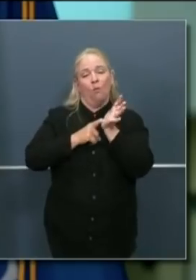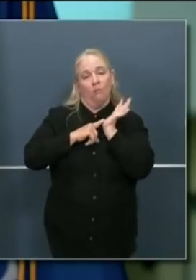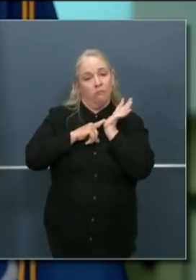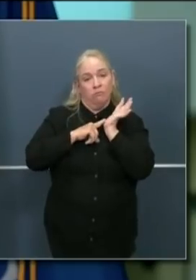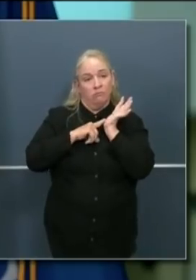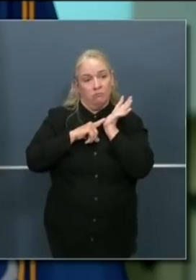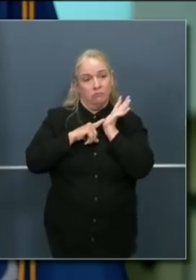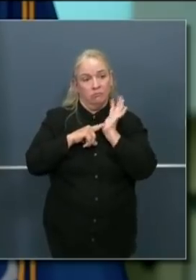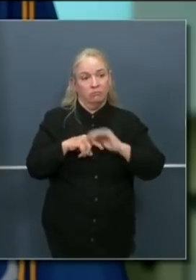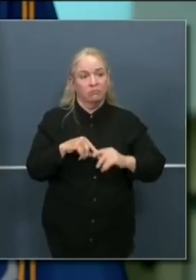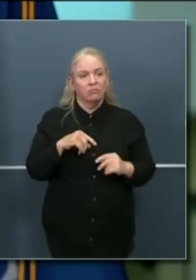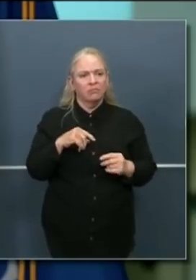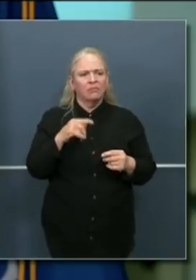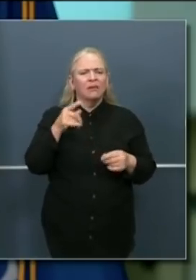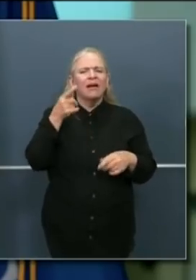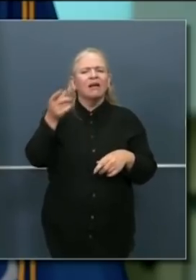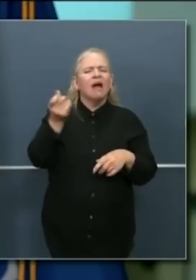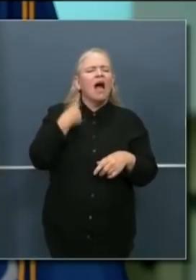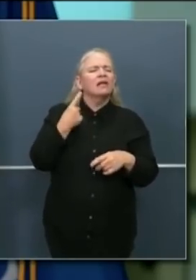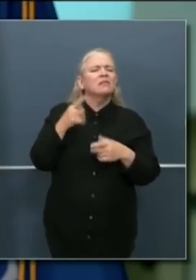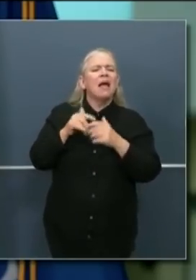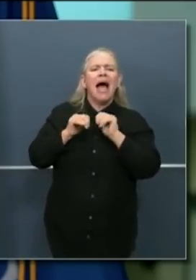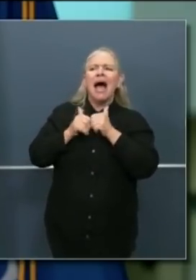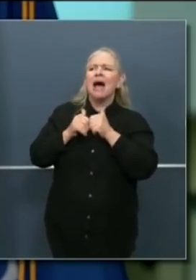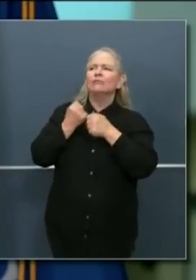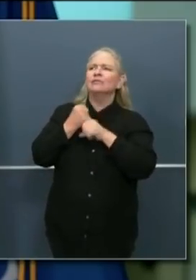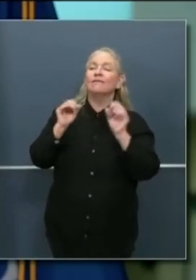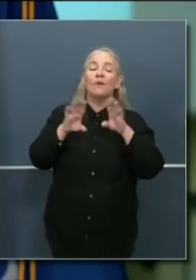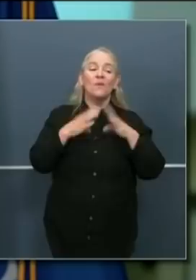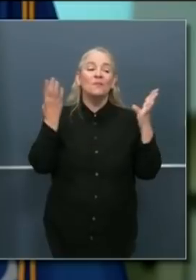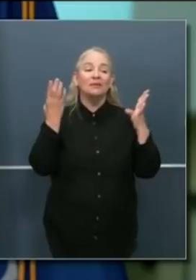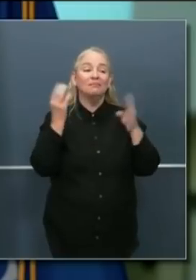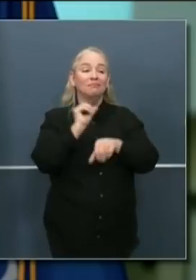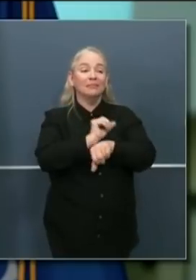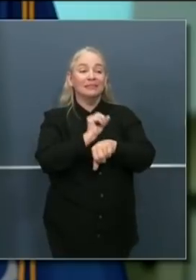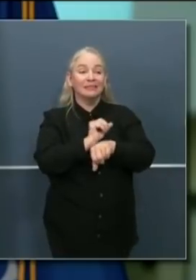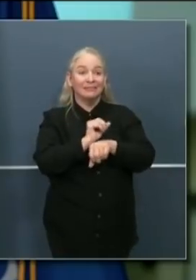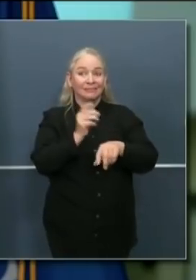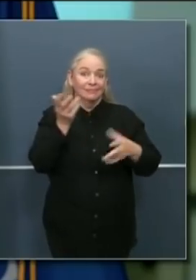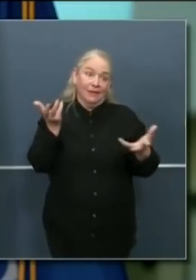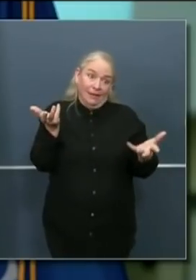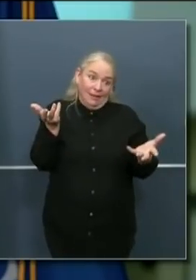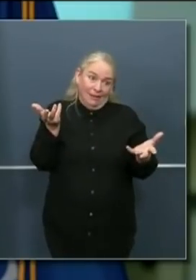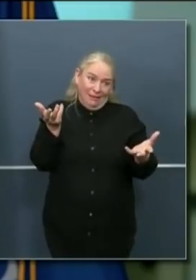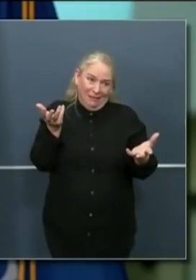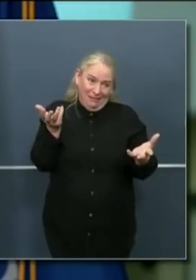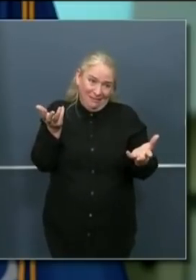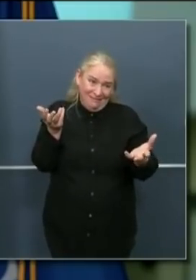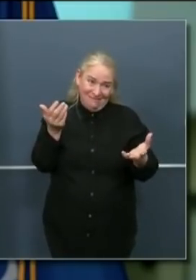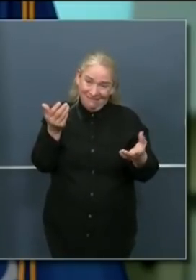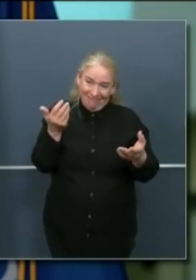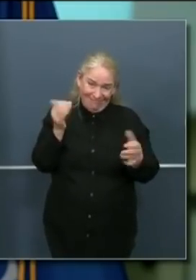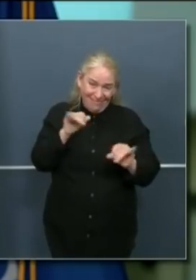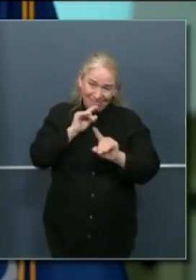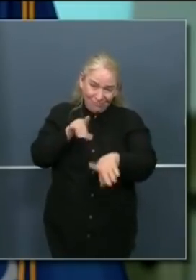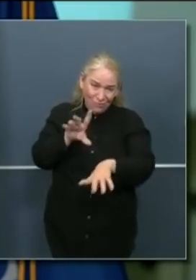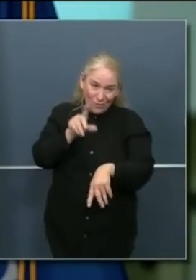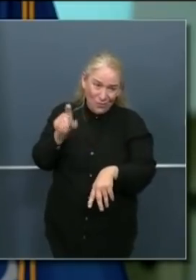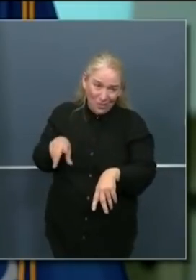FOR PEOPLE TO DO THE SAME AND IT'S A MANDATE IN THE STATE OF CALIFORNIA. AS IT RELATES TO THE FOCUS ON